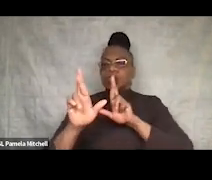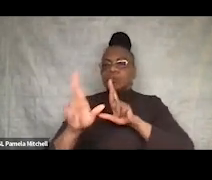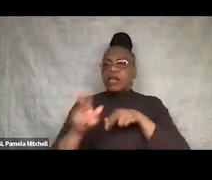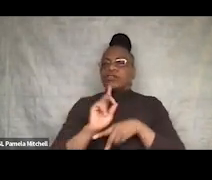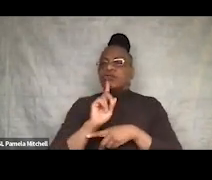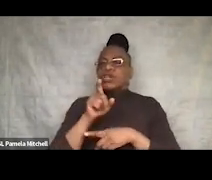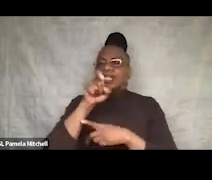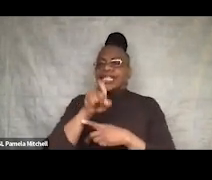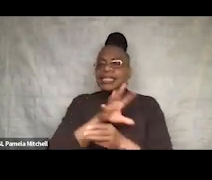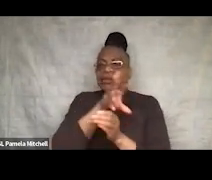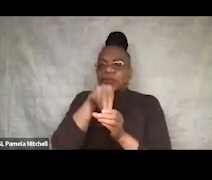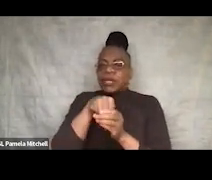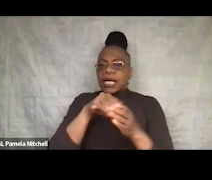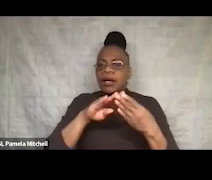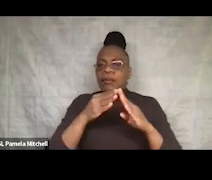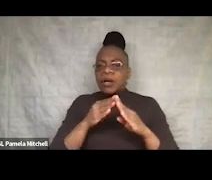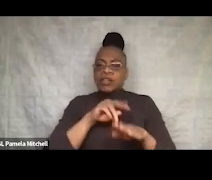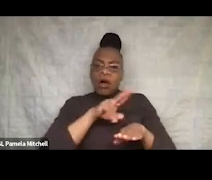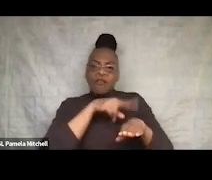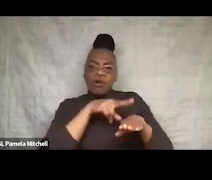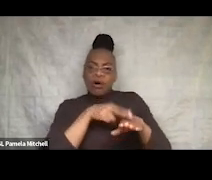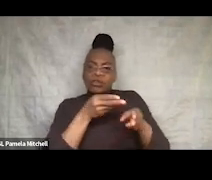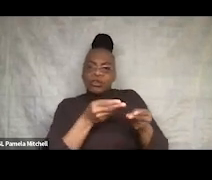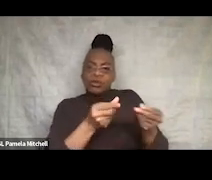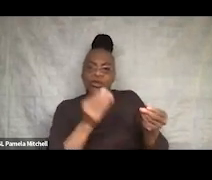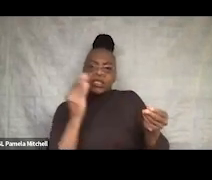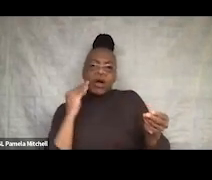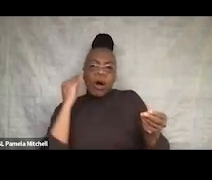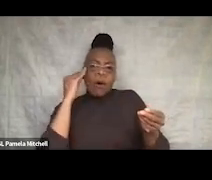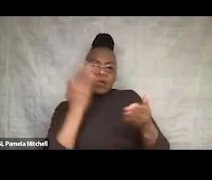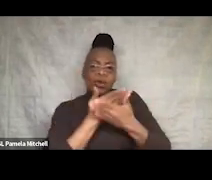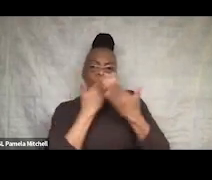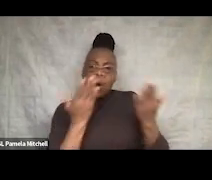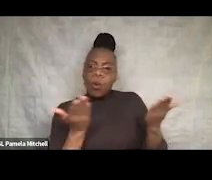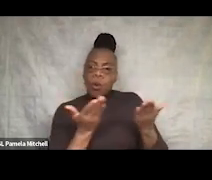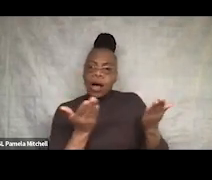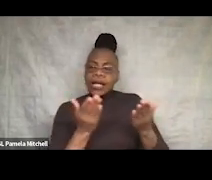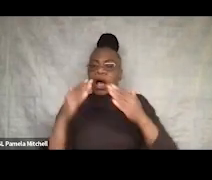which, of course, the solution to homelessness is homes, so we're always trying to move in that direction.